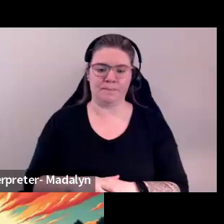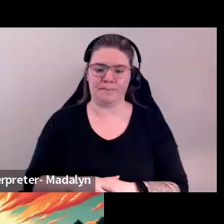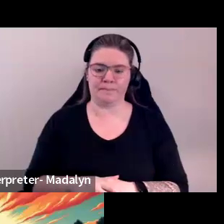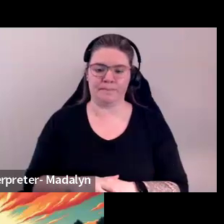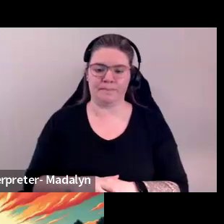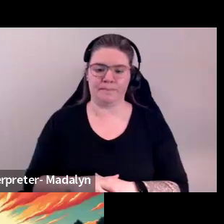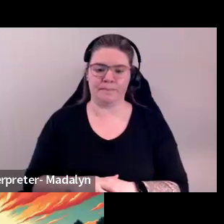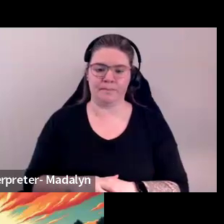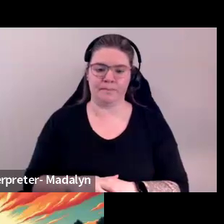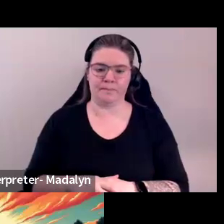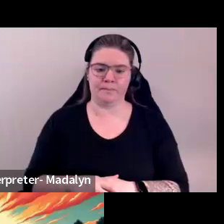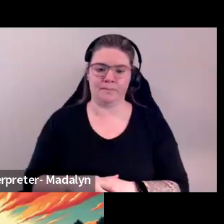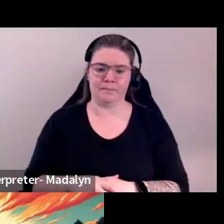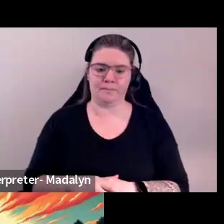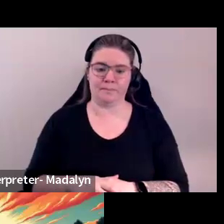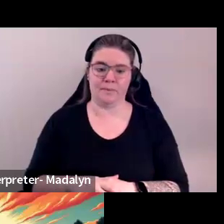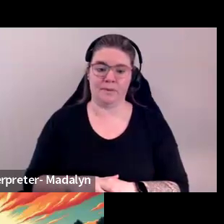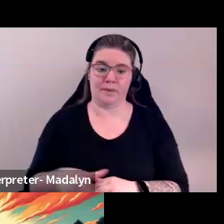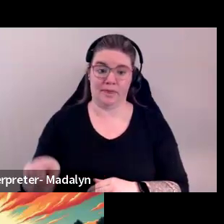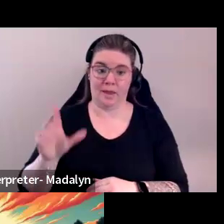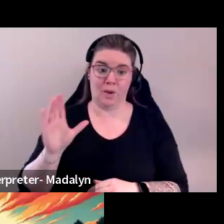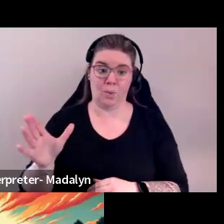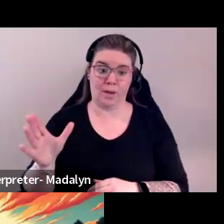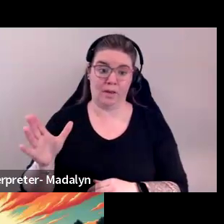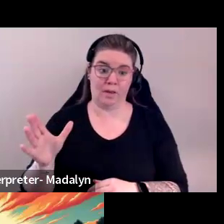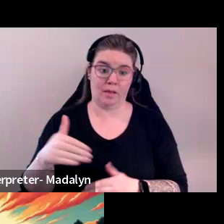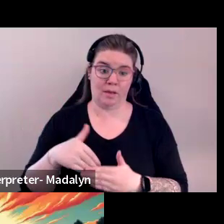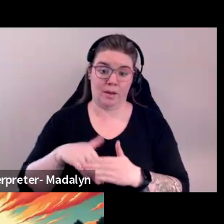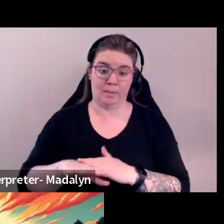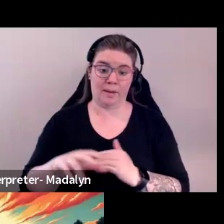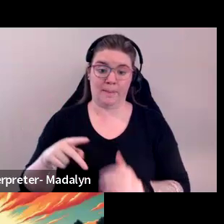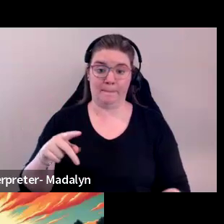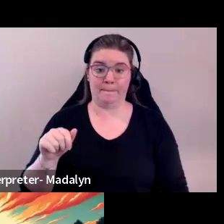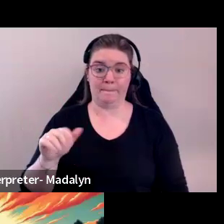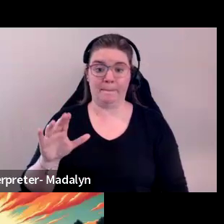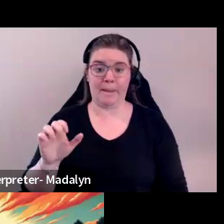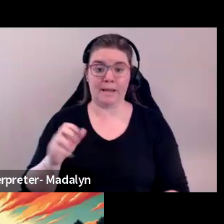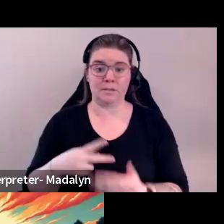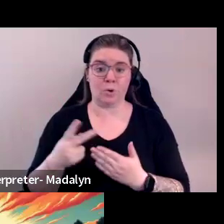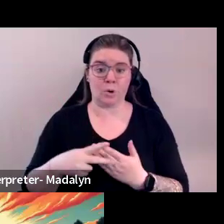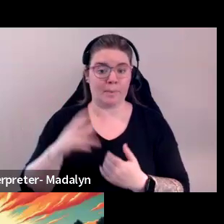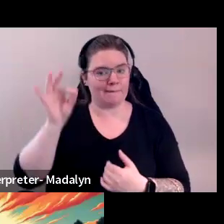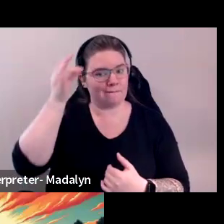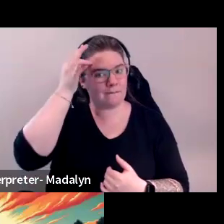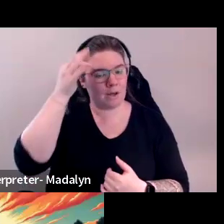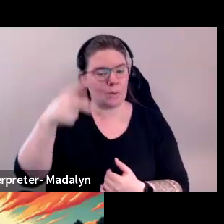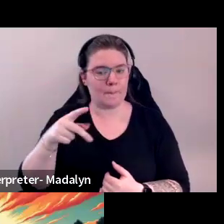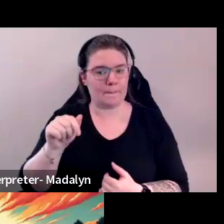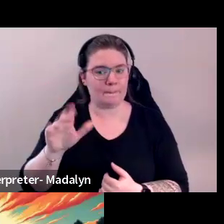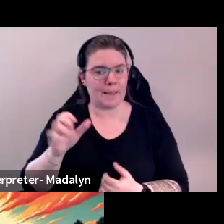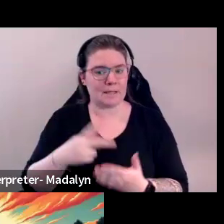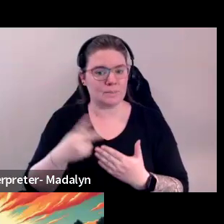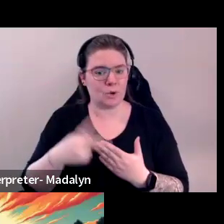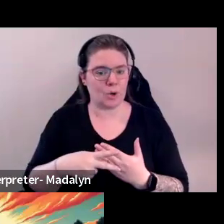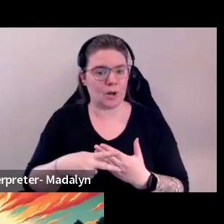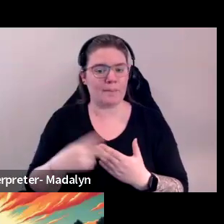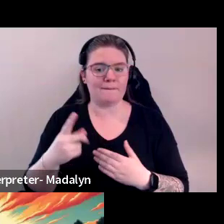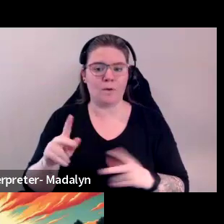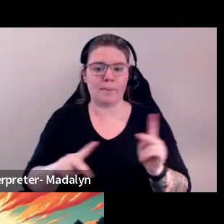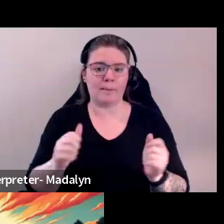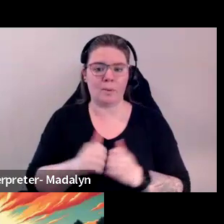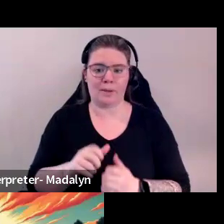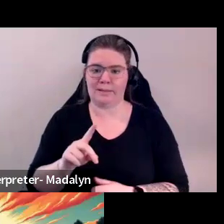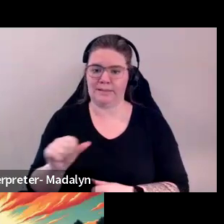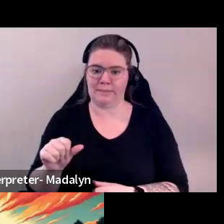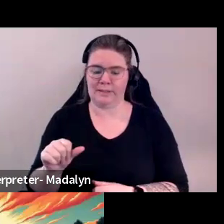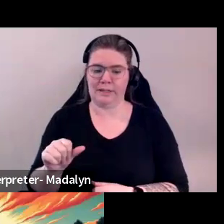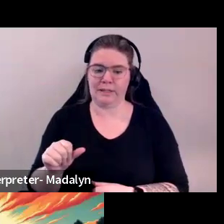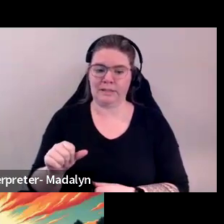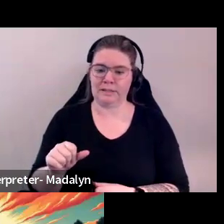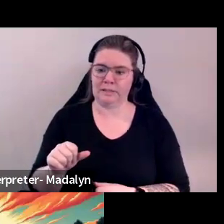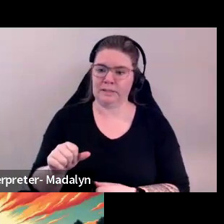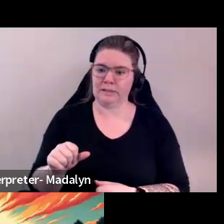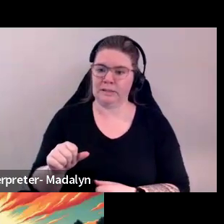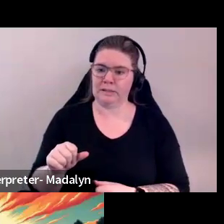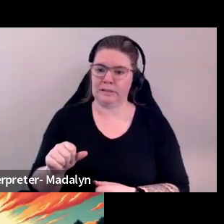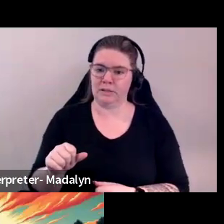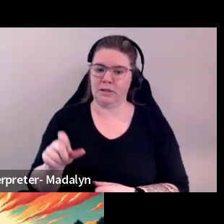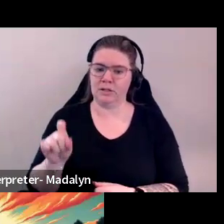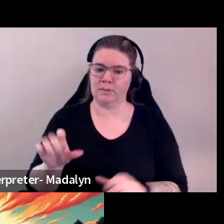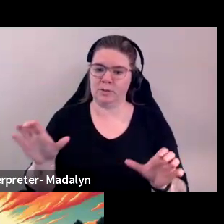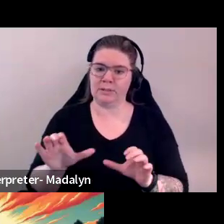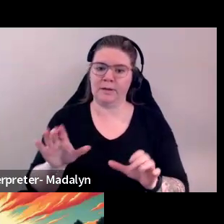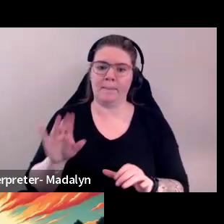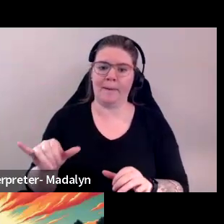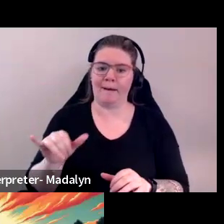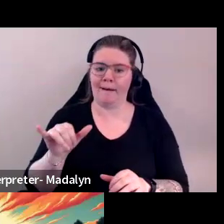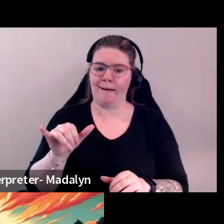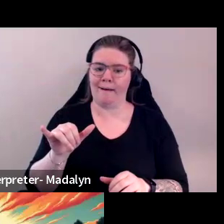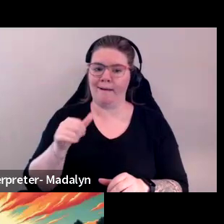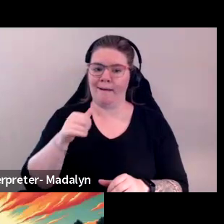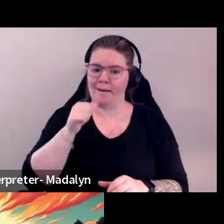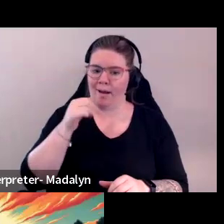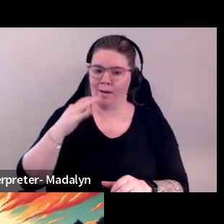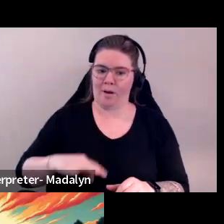Tom Olin: and they they will come in. You know the pace program. The Federal pace program with for persons with very severe disabilities are supposed to be done by a nonprofit. But they came into Colorado.